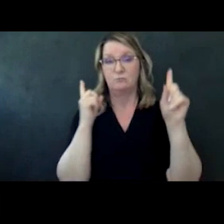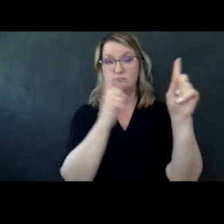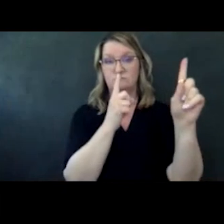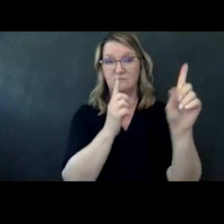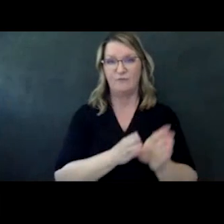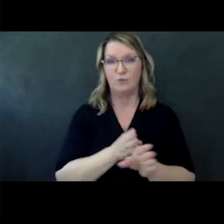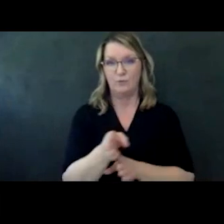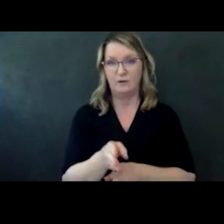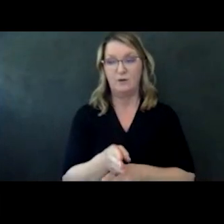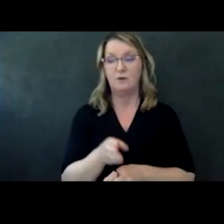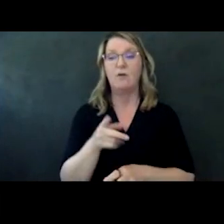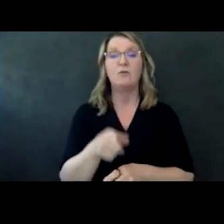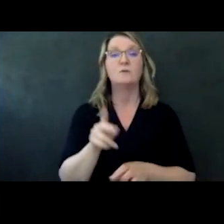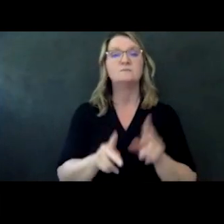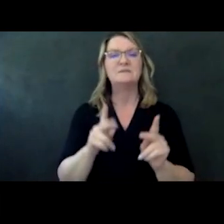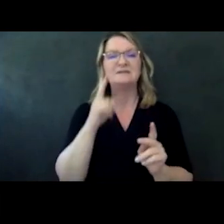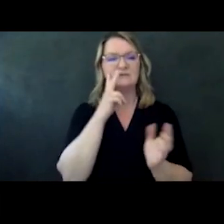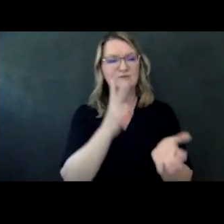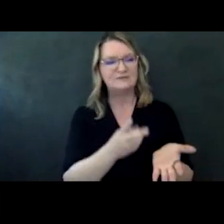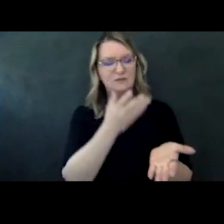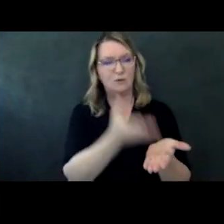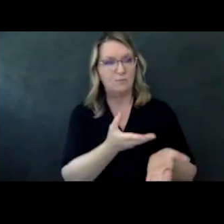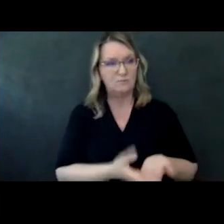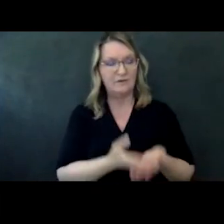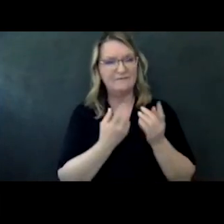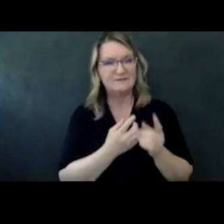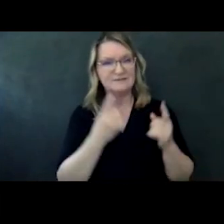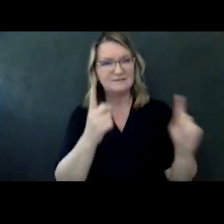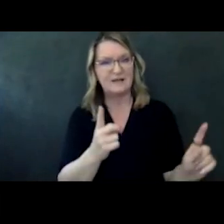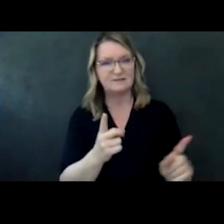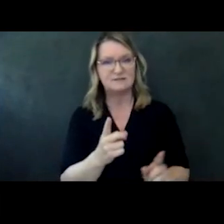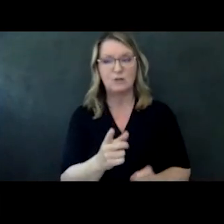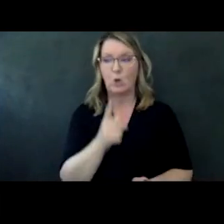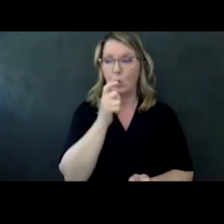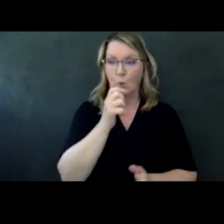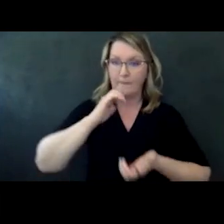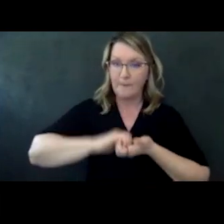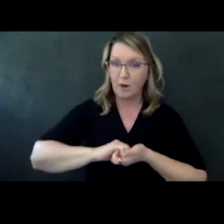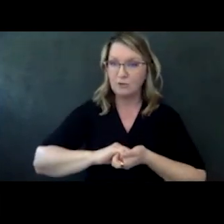track record of success. Who are your partners and how have they helped other participants?